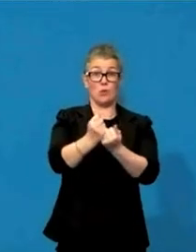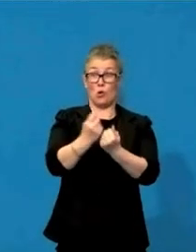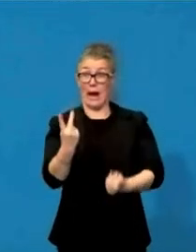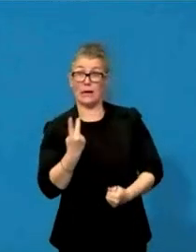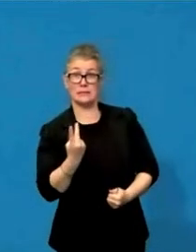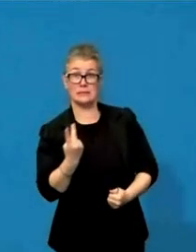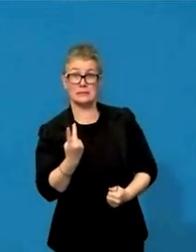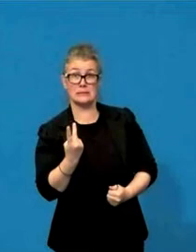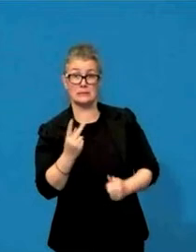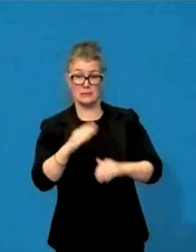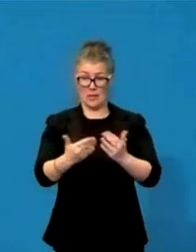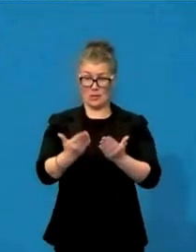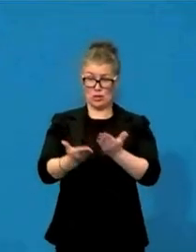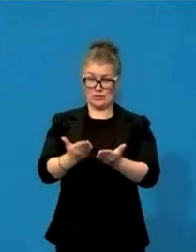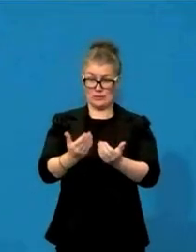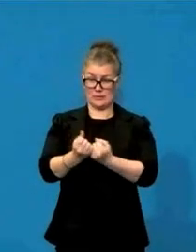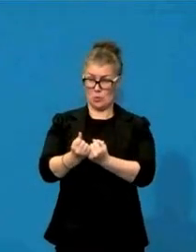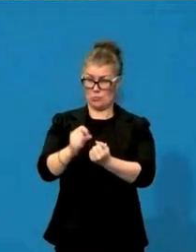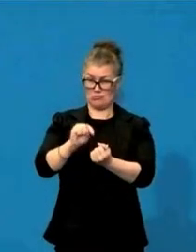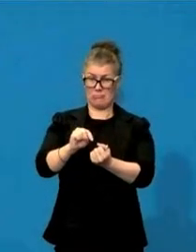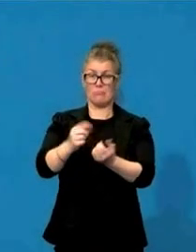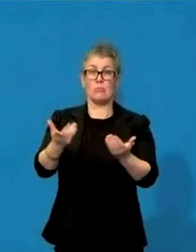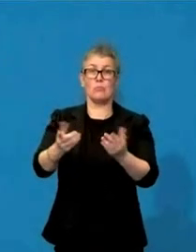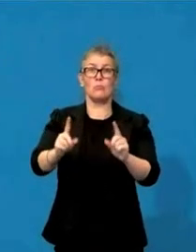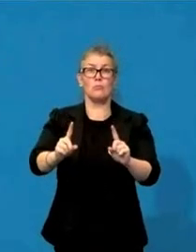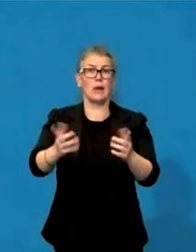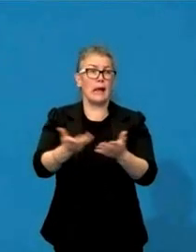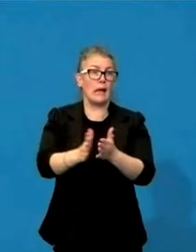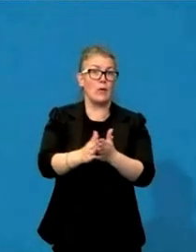supports. So, yeah, I was a bit concerned how that was going to work.